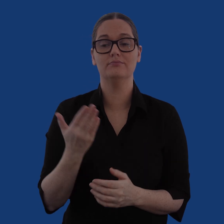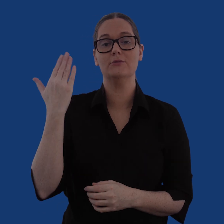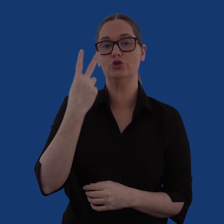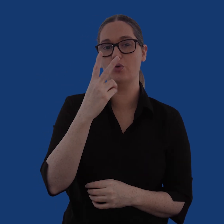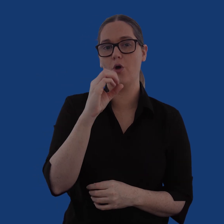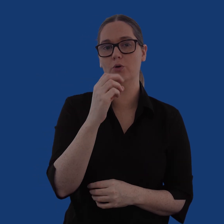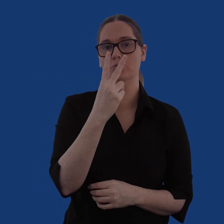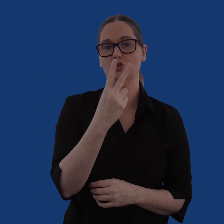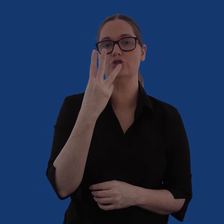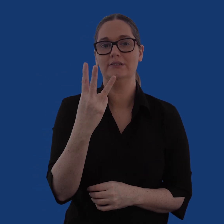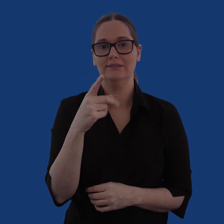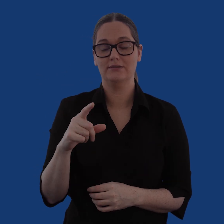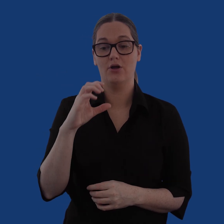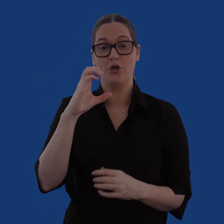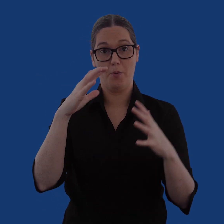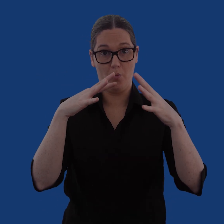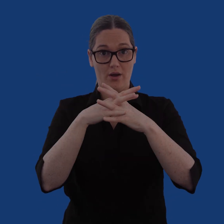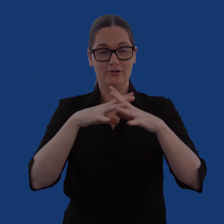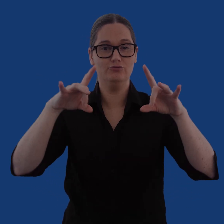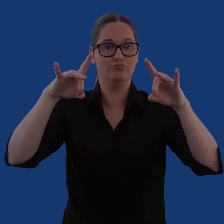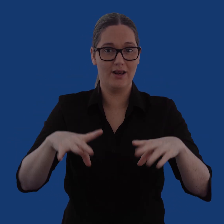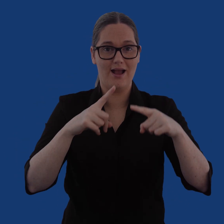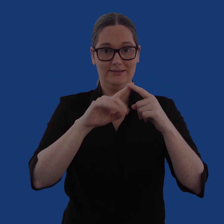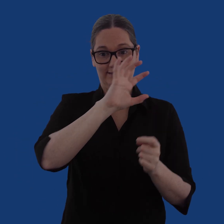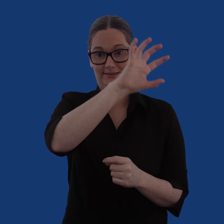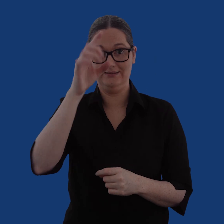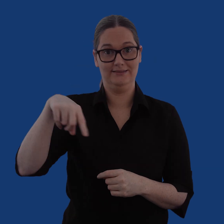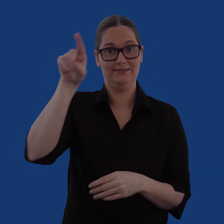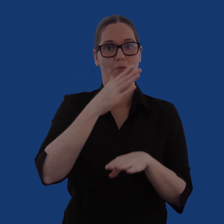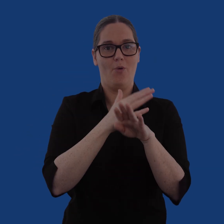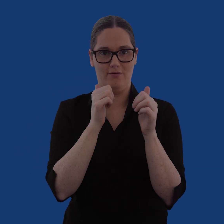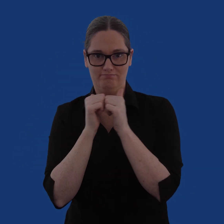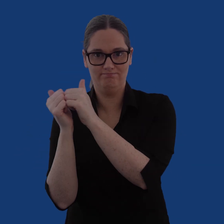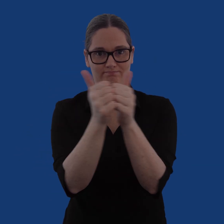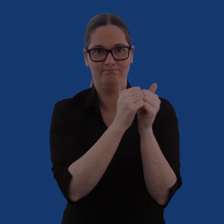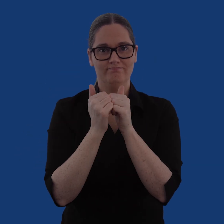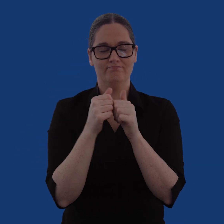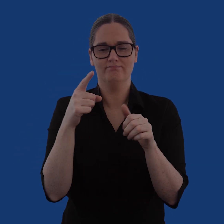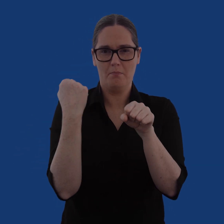In 2023, Commonwealth and state governments worked together